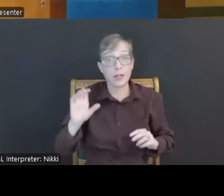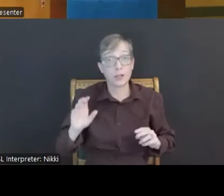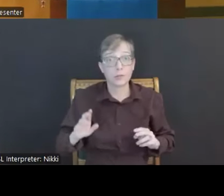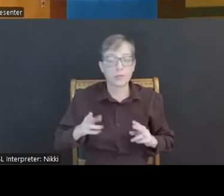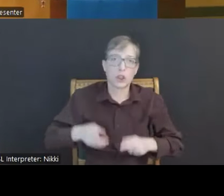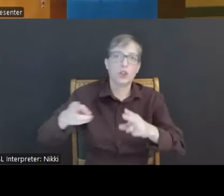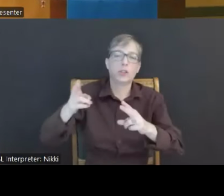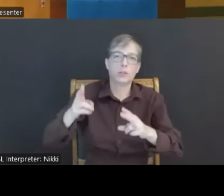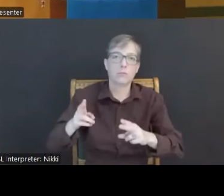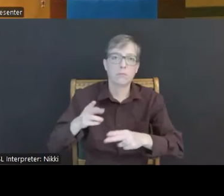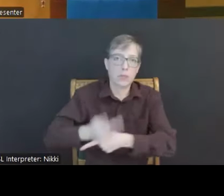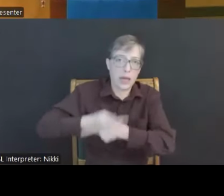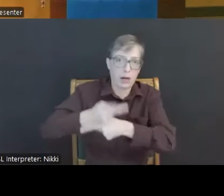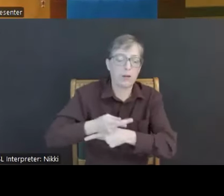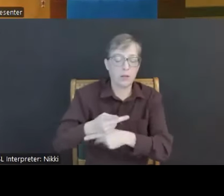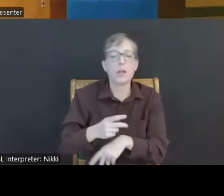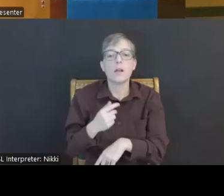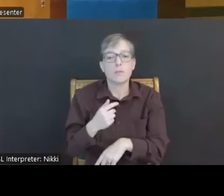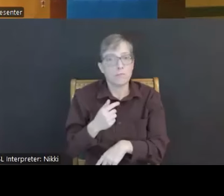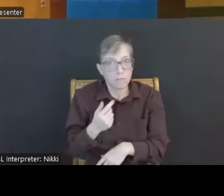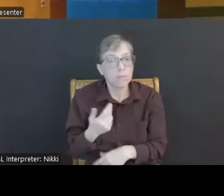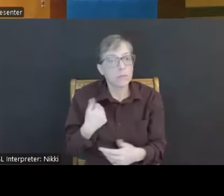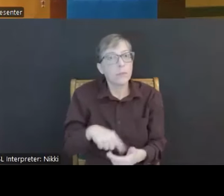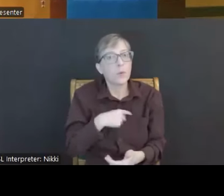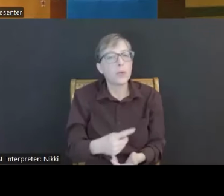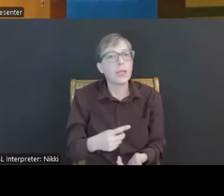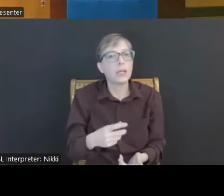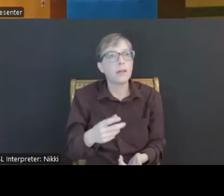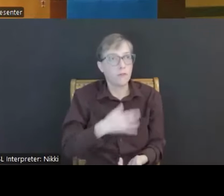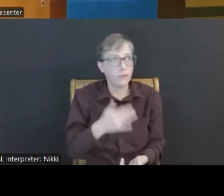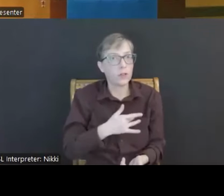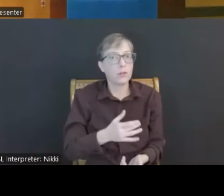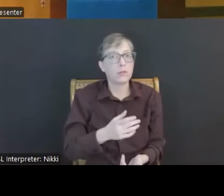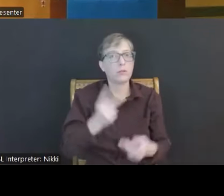but heard and with intent and that's what happens with this group I must say it's such a proud work